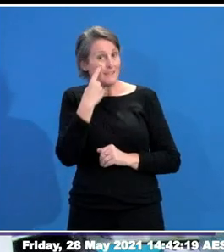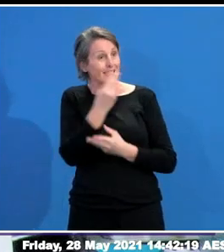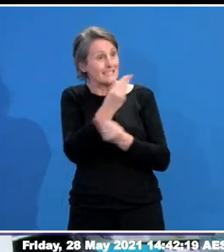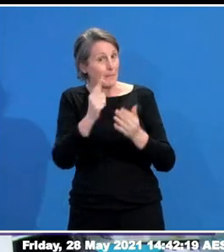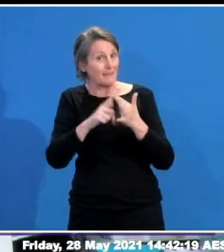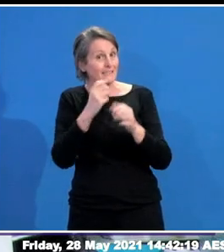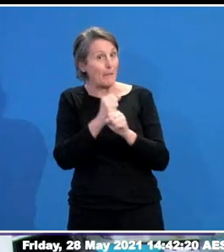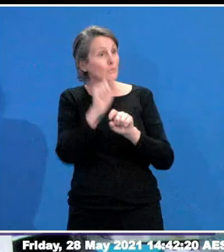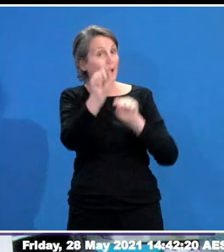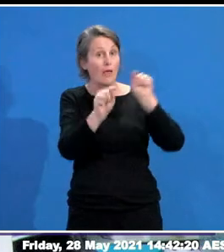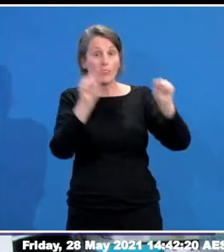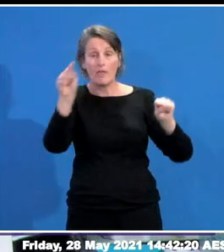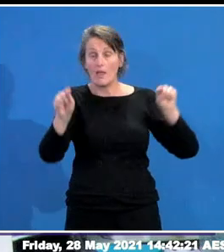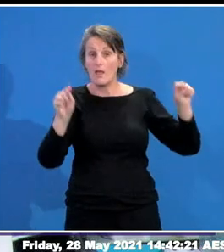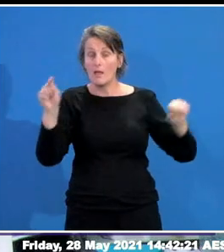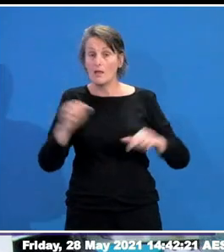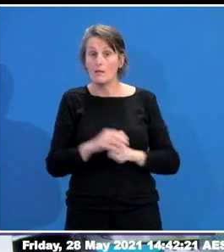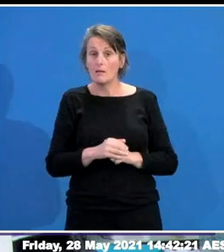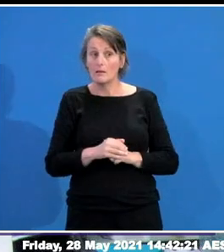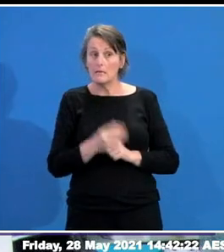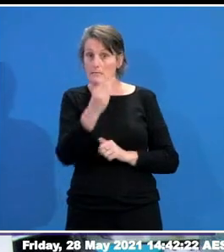organisations responding well.